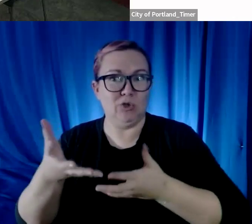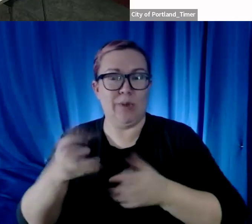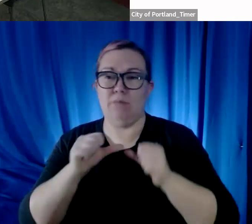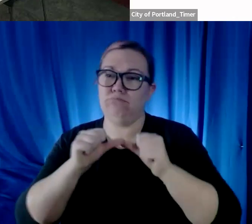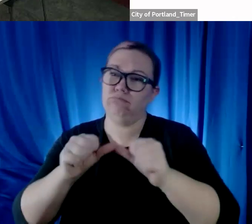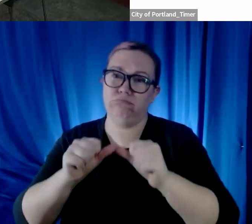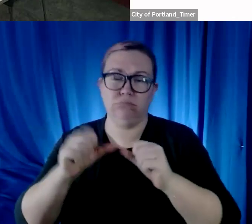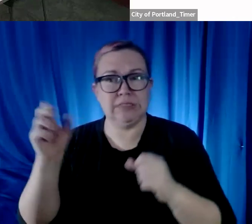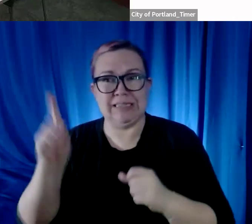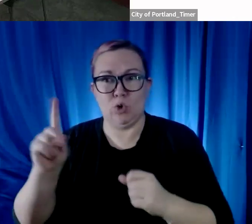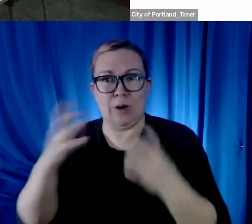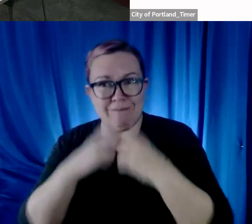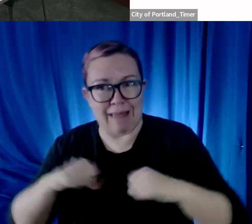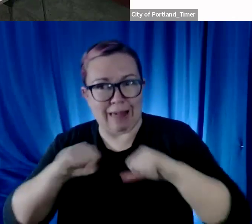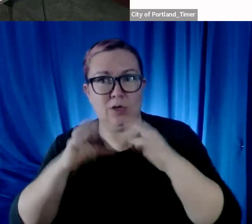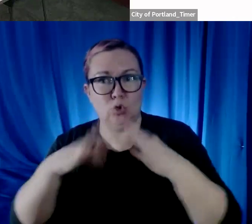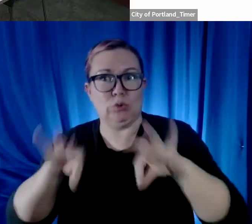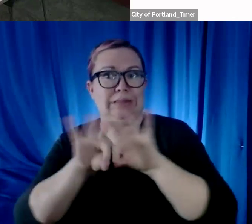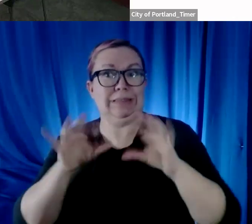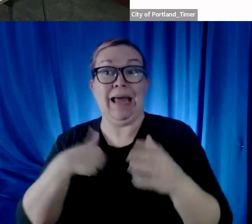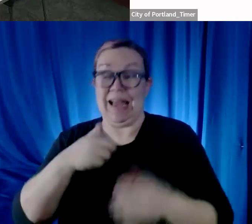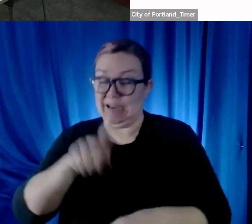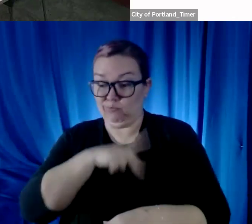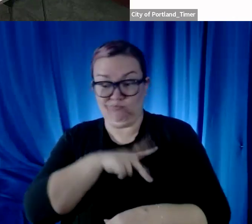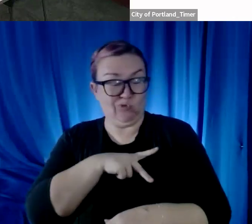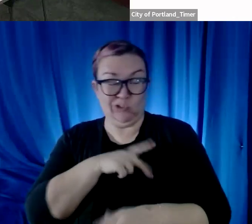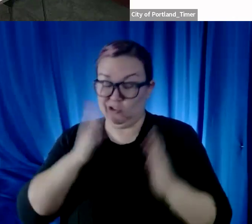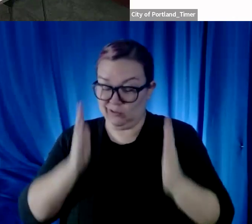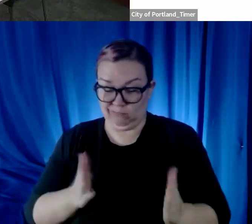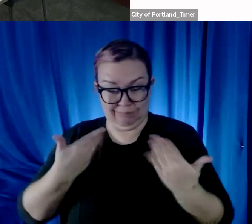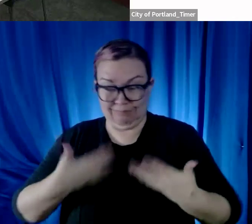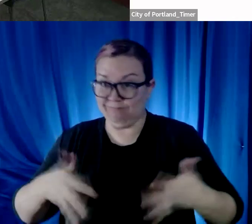I'm speaking to you today as a private citizen and a resident of District 4.